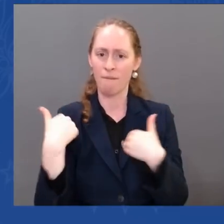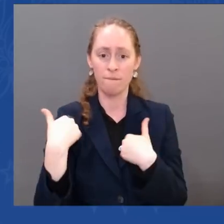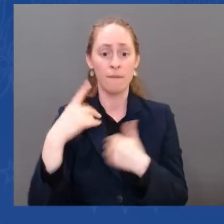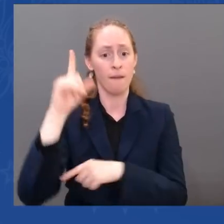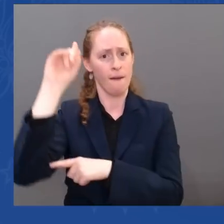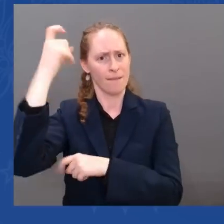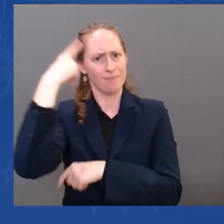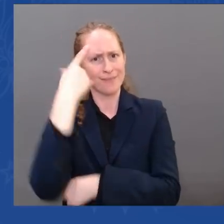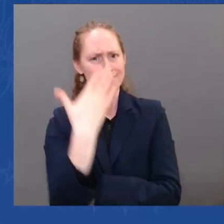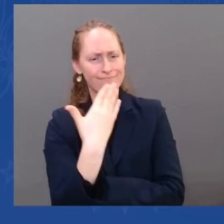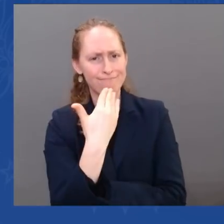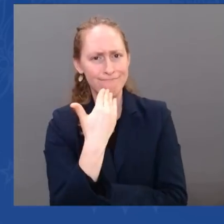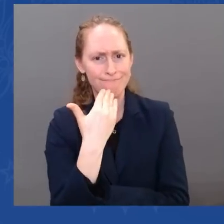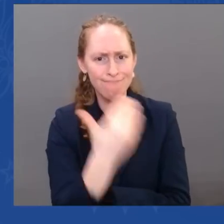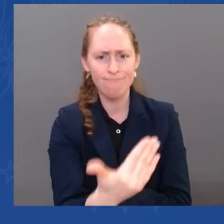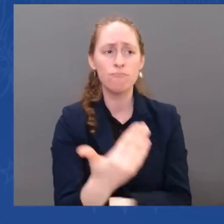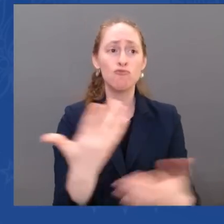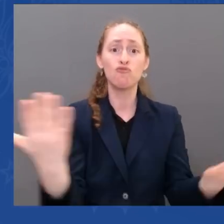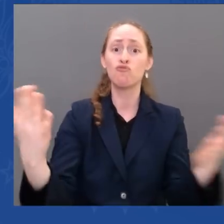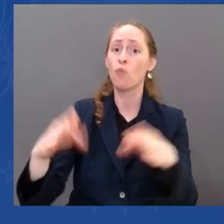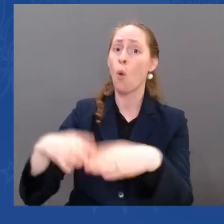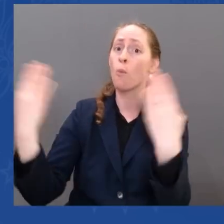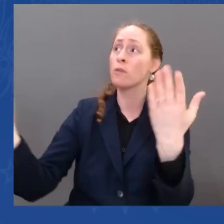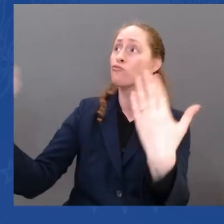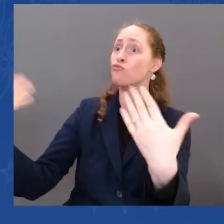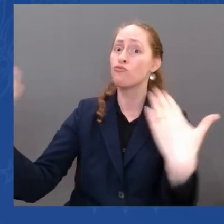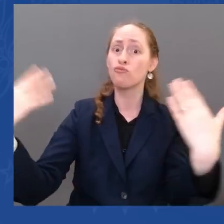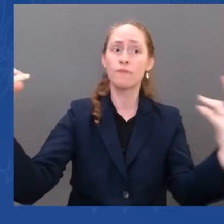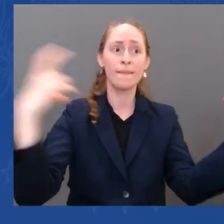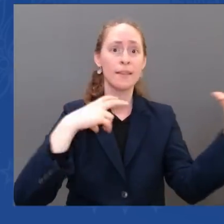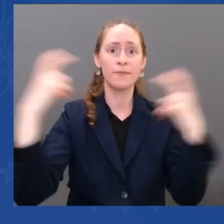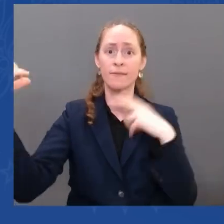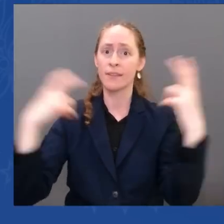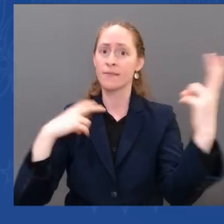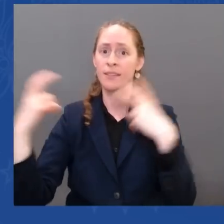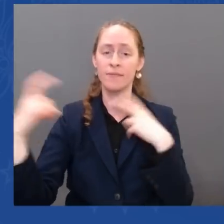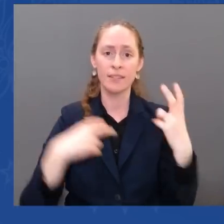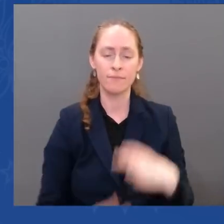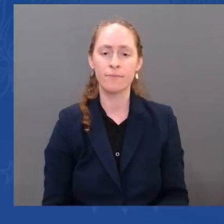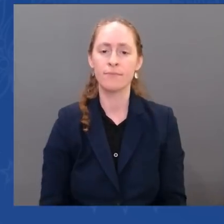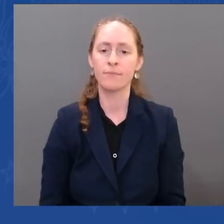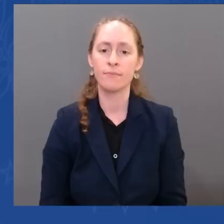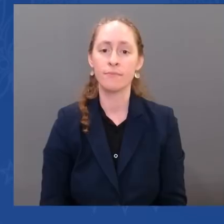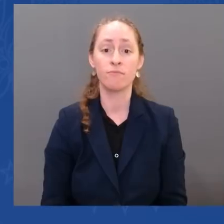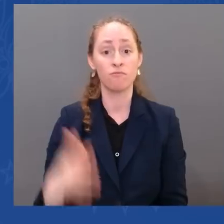Because Greece, Mr. President, is back and a promising future lies ahead of us.